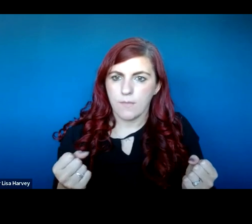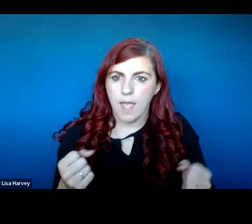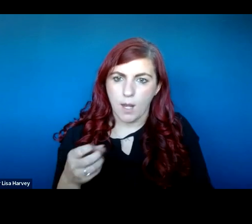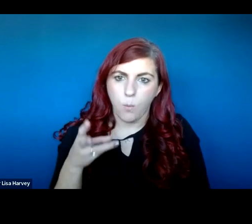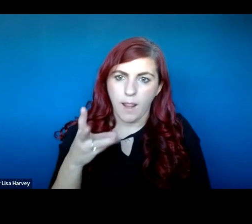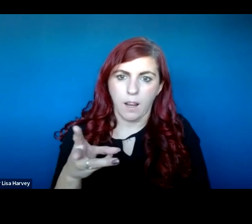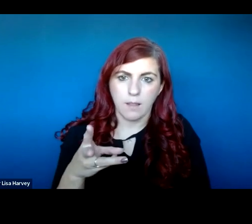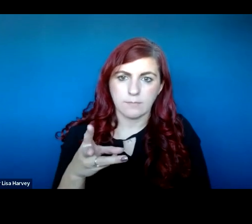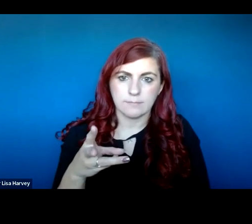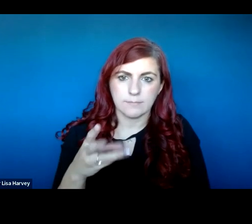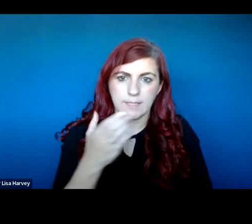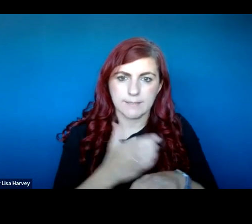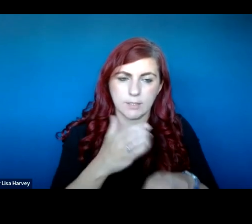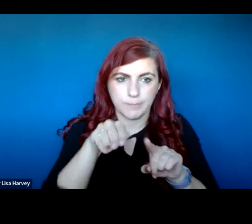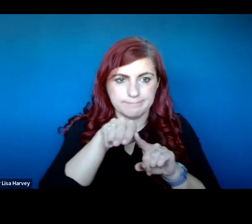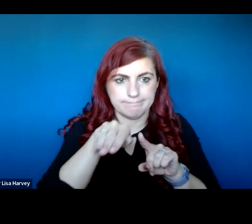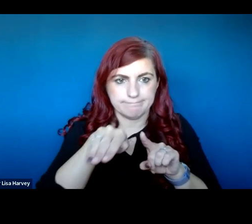sort of like that.